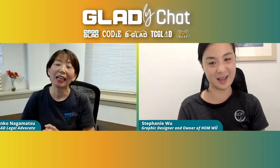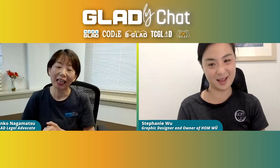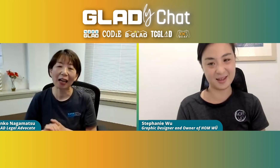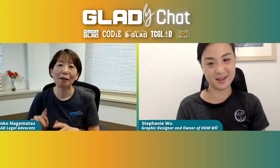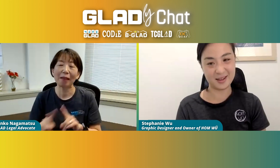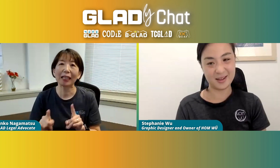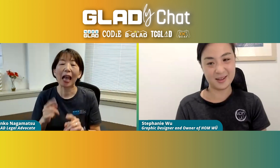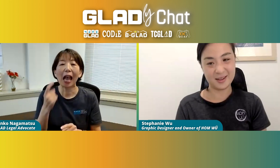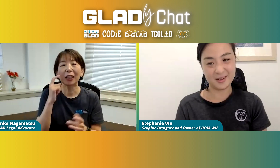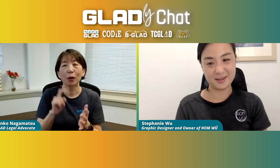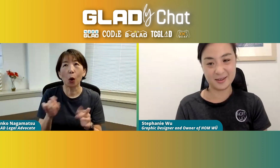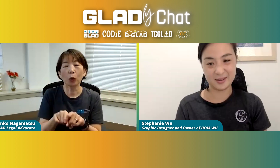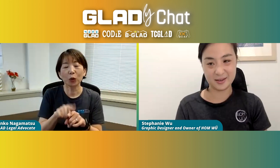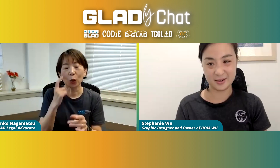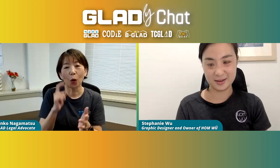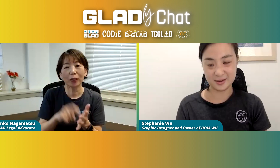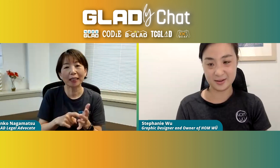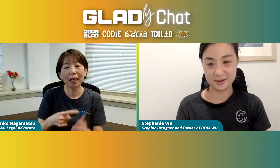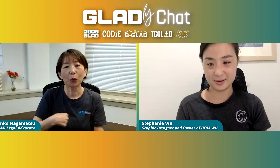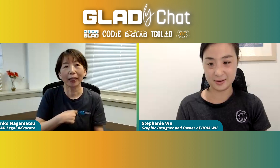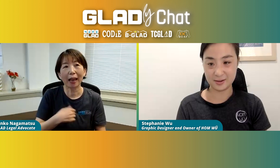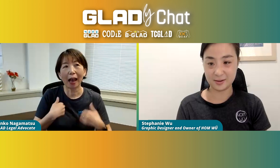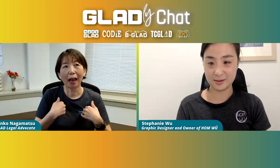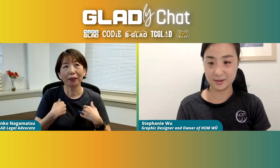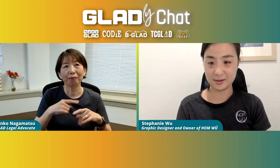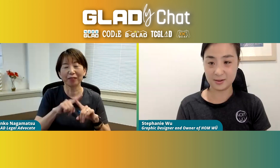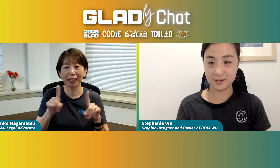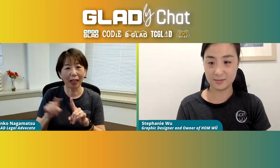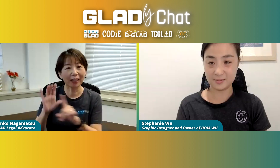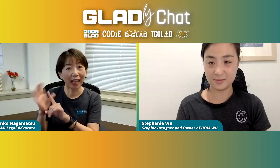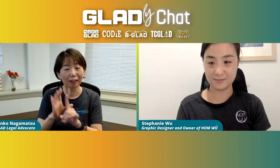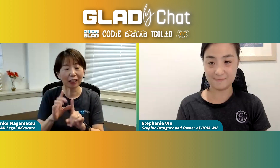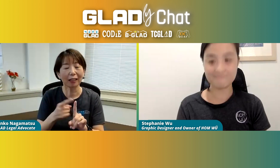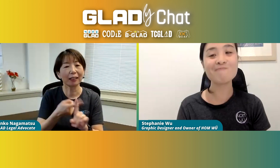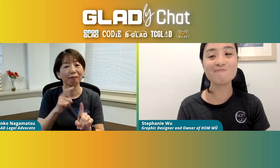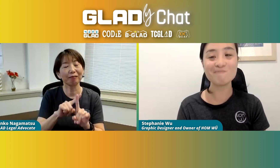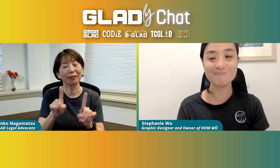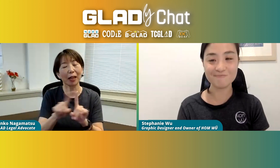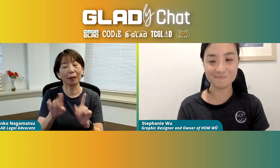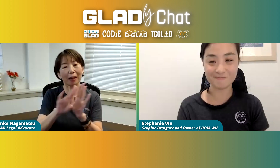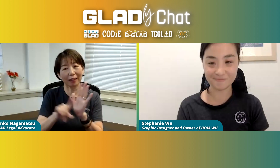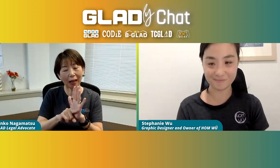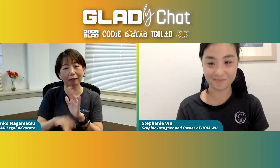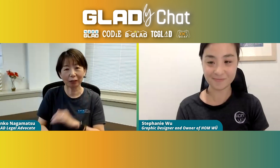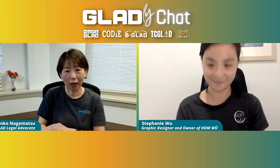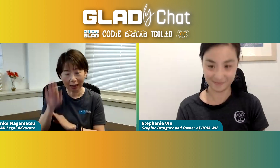But I also notice that we have many different cultures, different backgrounds growing up,